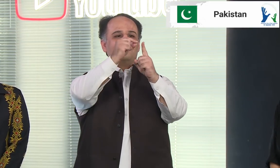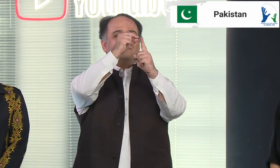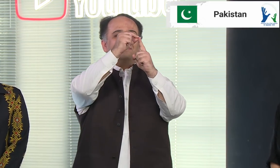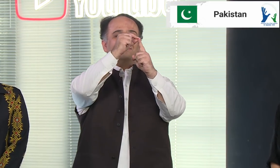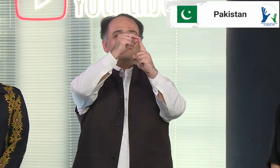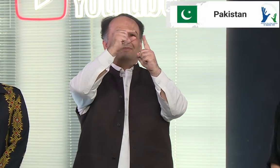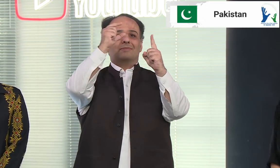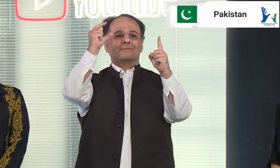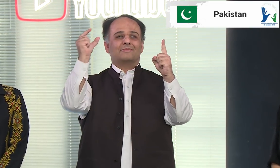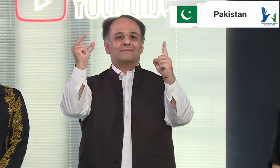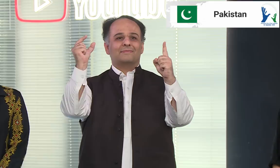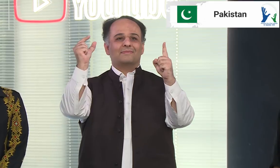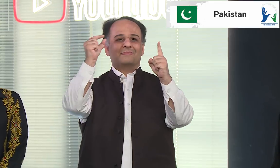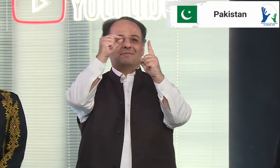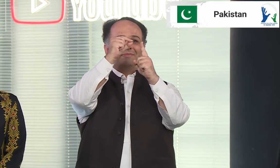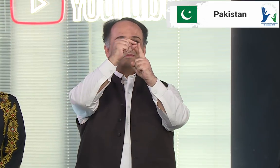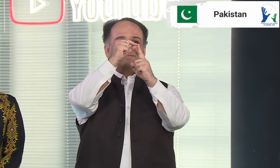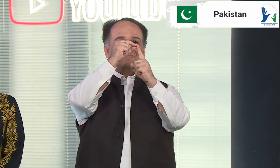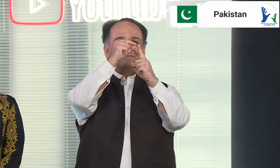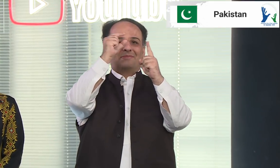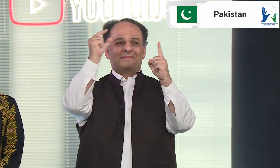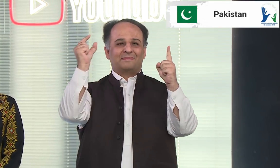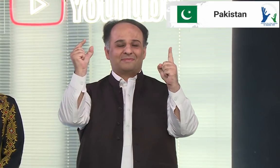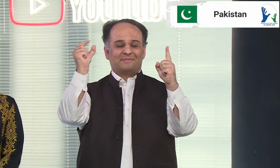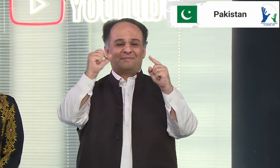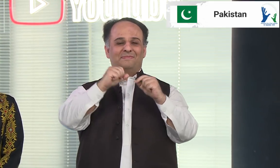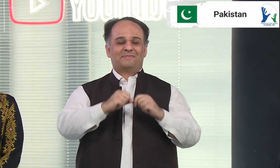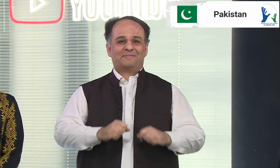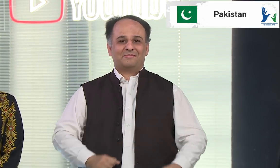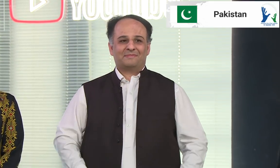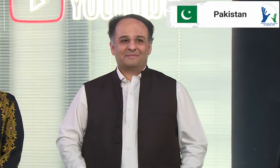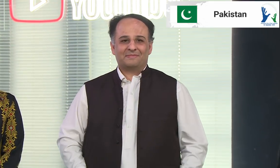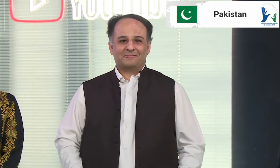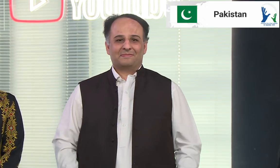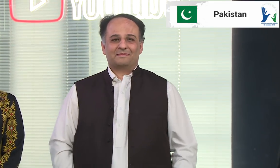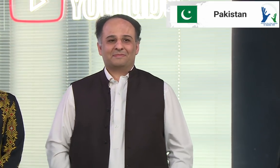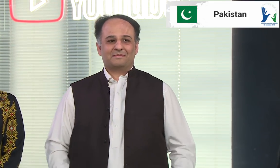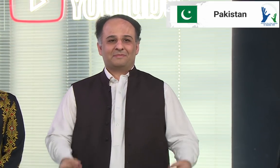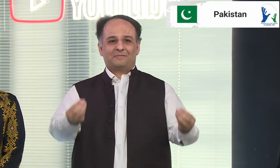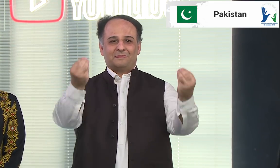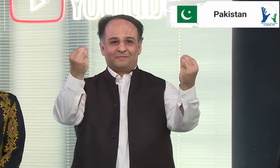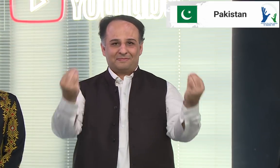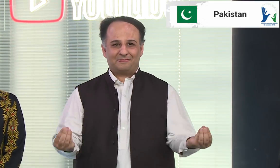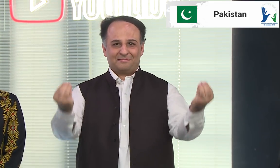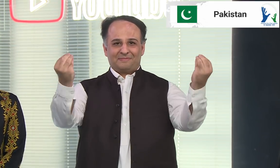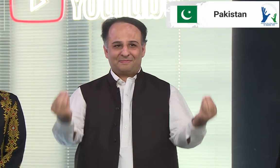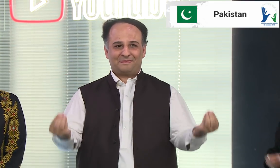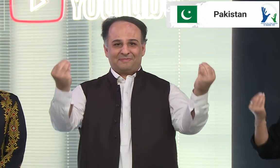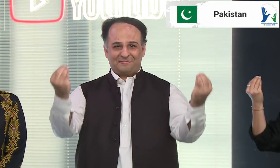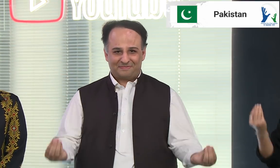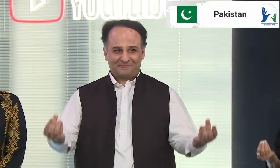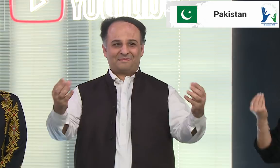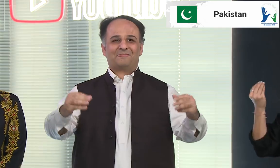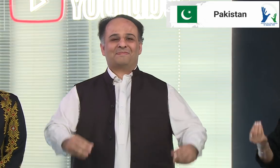I now would like you to each tell us your country sign and congratulations. >> Hi, I'm from Pakistan.